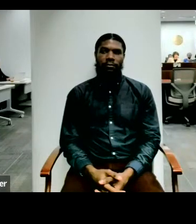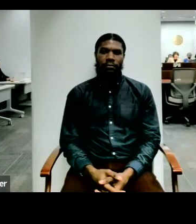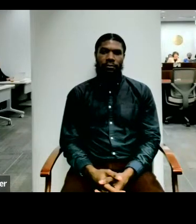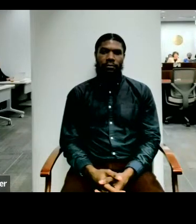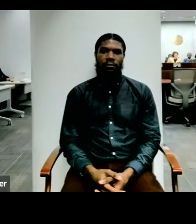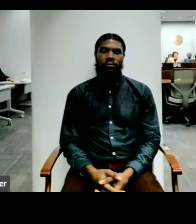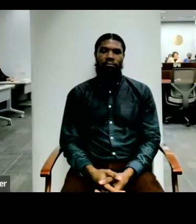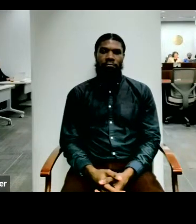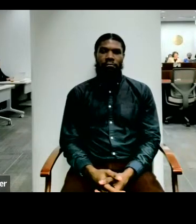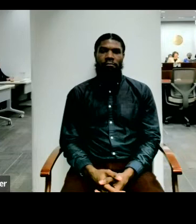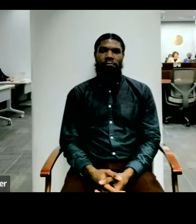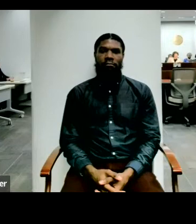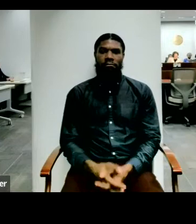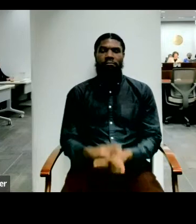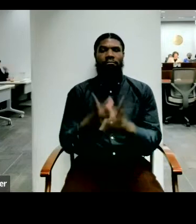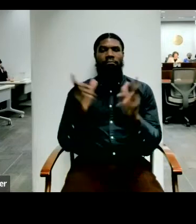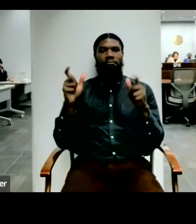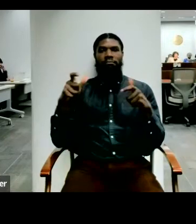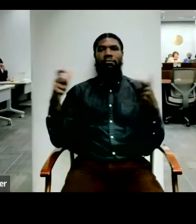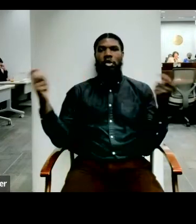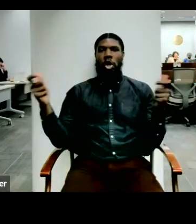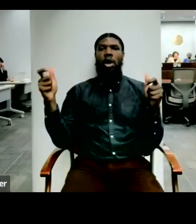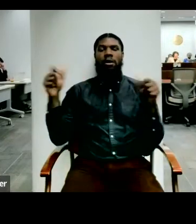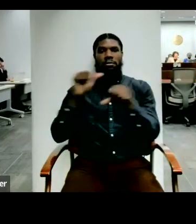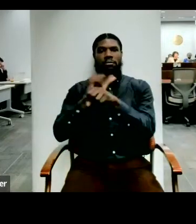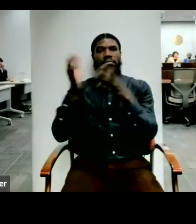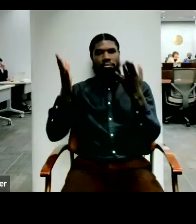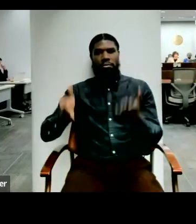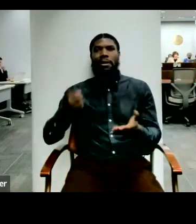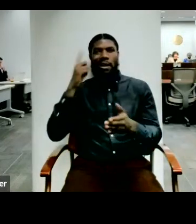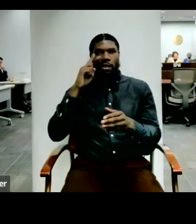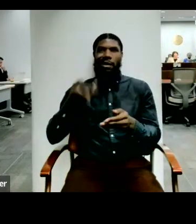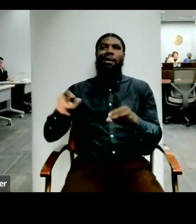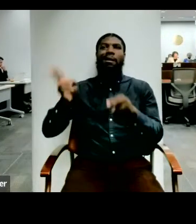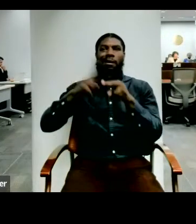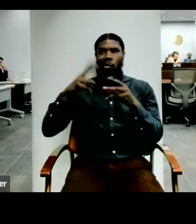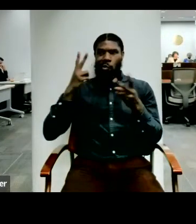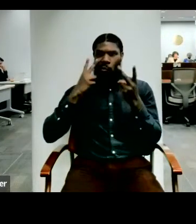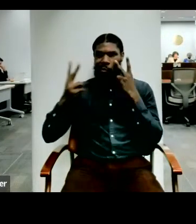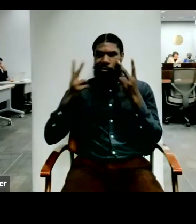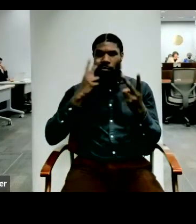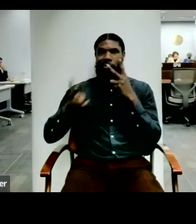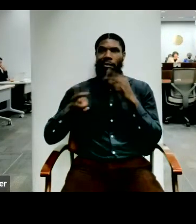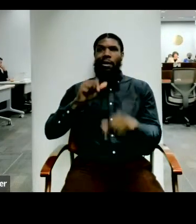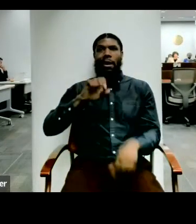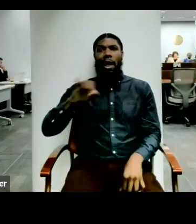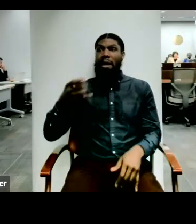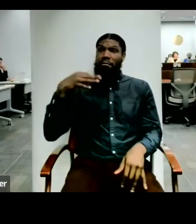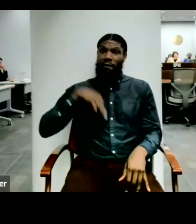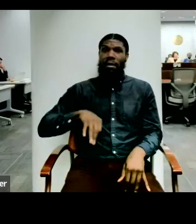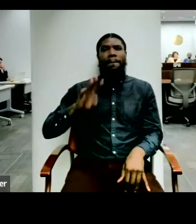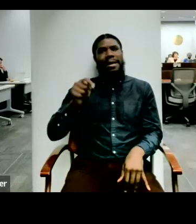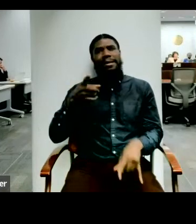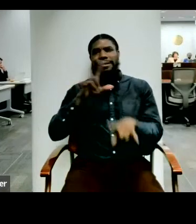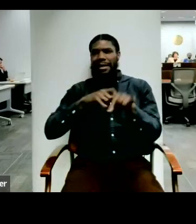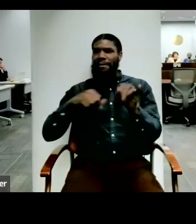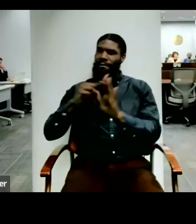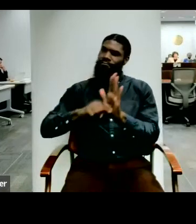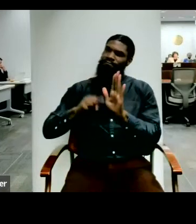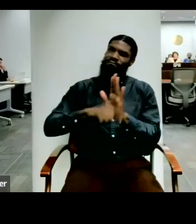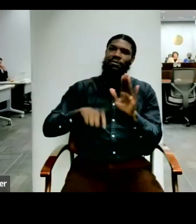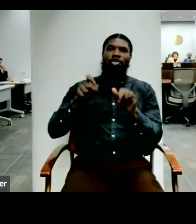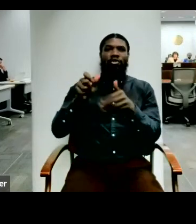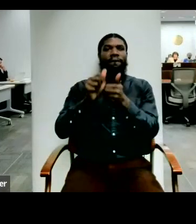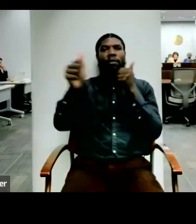that AI, while it has tremendous benefits, can also have pitfalls that need to be avoided. Not so